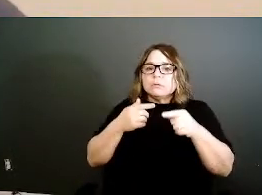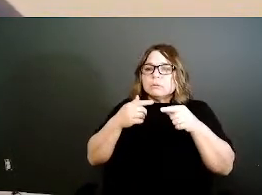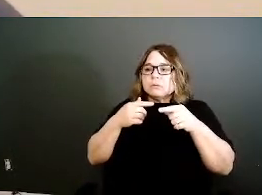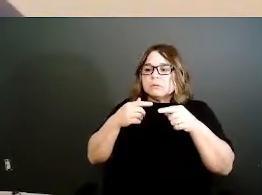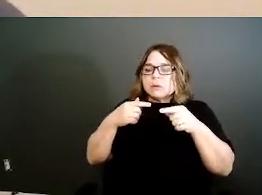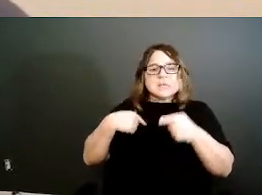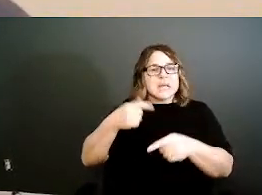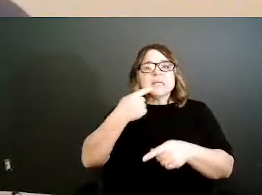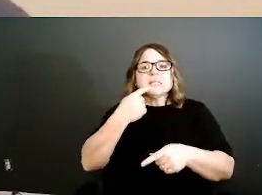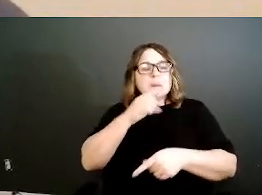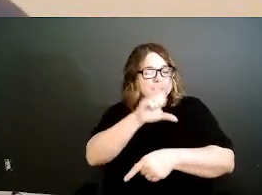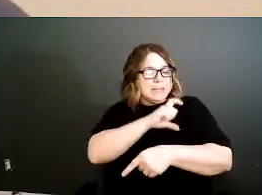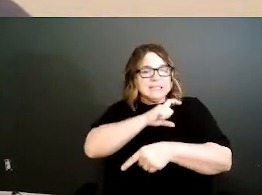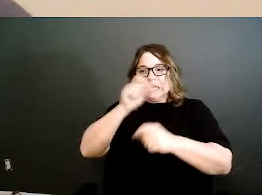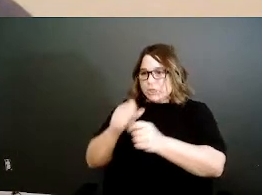THIS BUDGET DECLARES THAT MASSIVE CIVIL LITIGATION AND